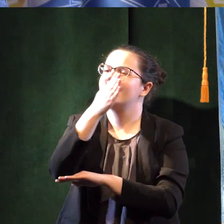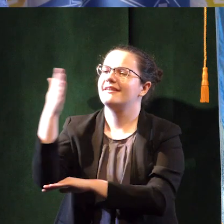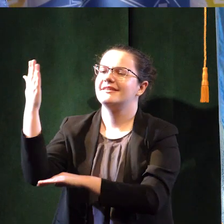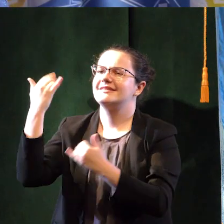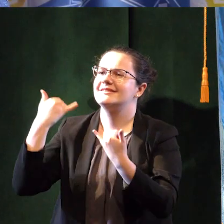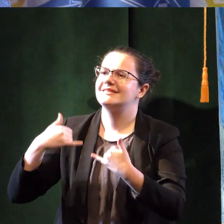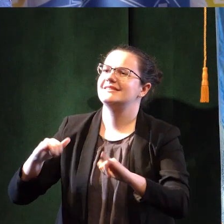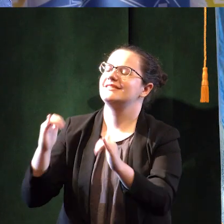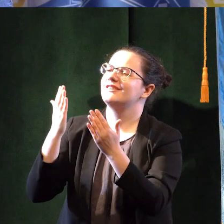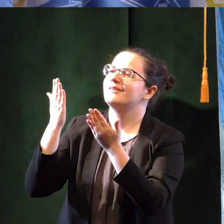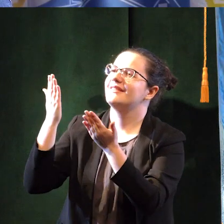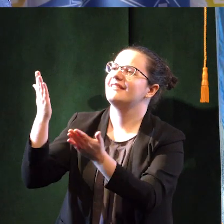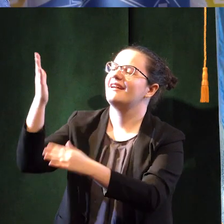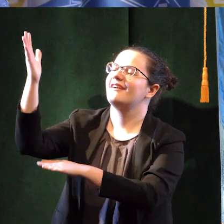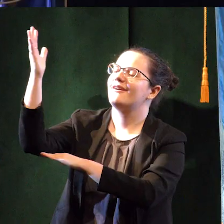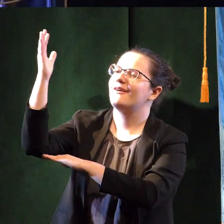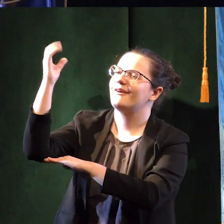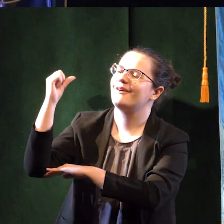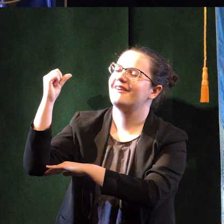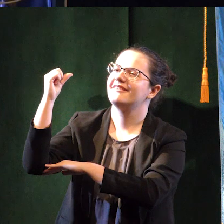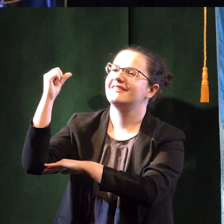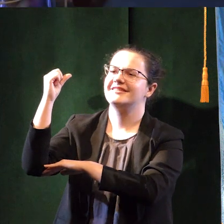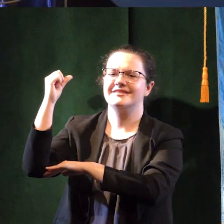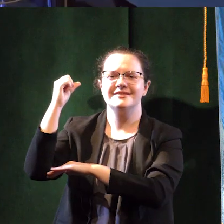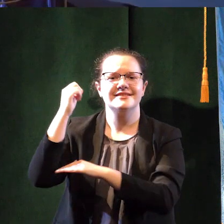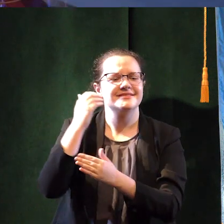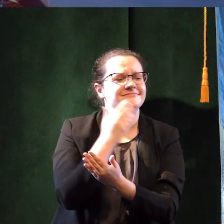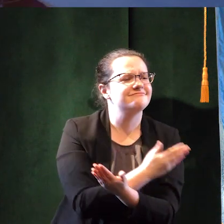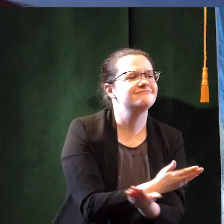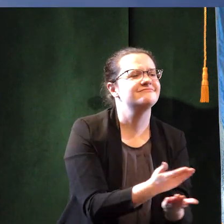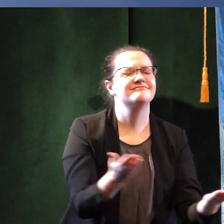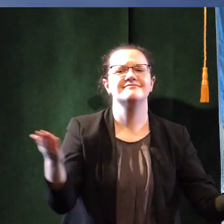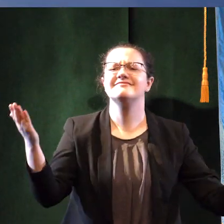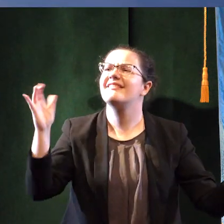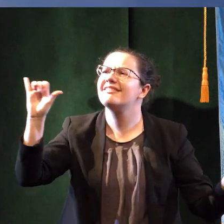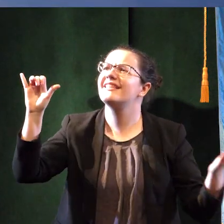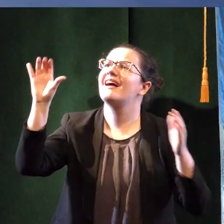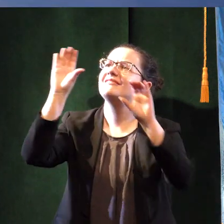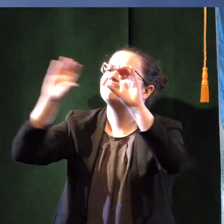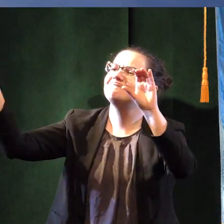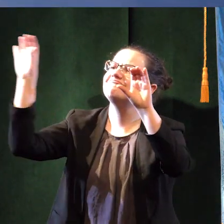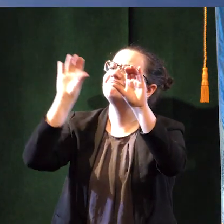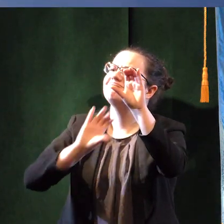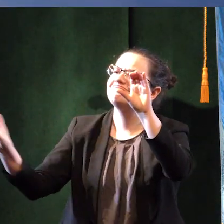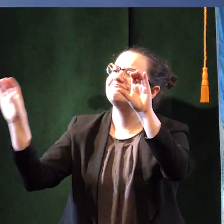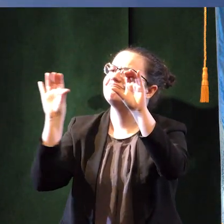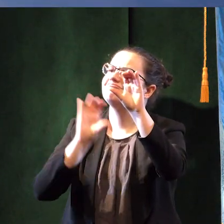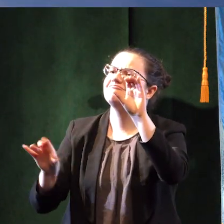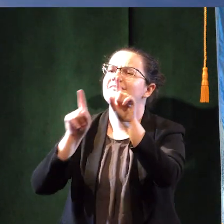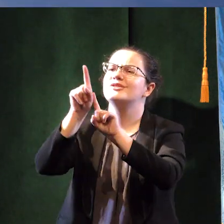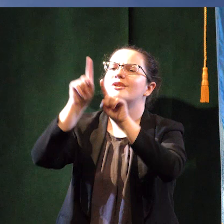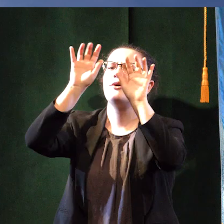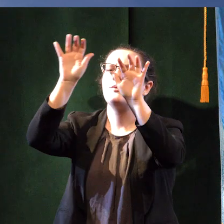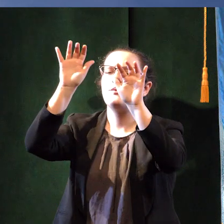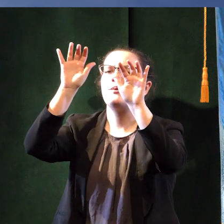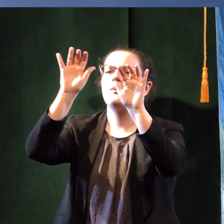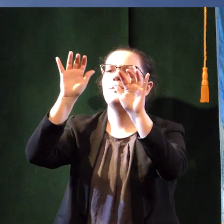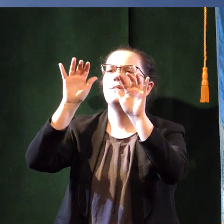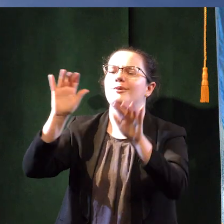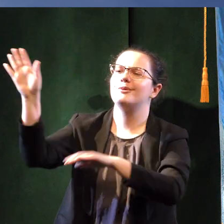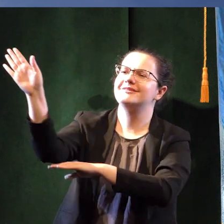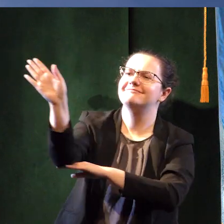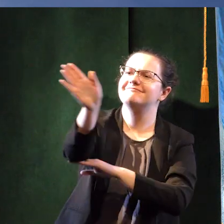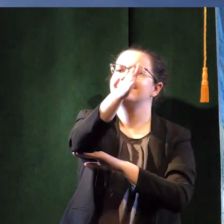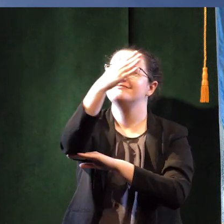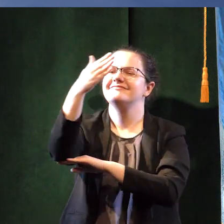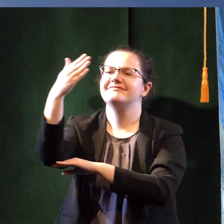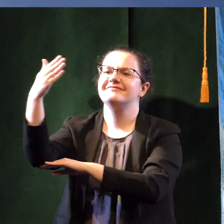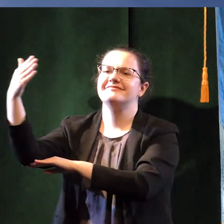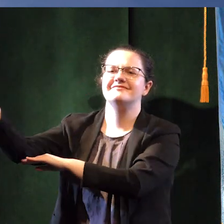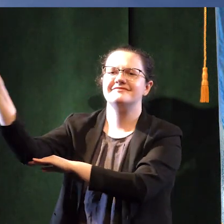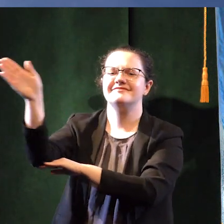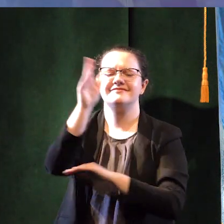was still there oh say does that star-spangled banner yet wave